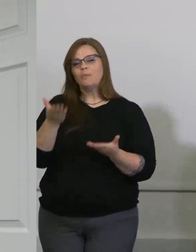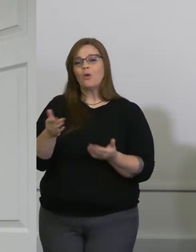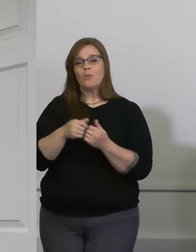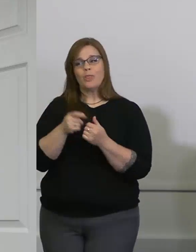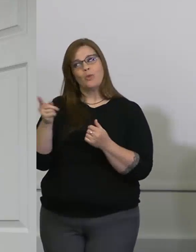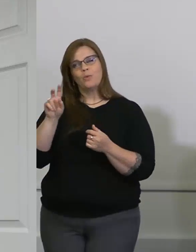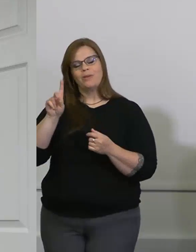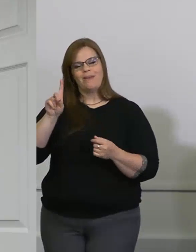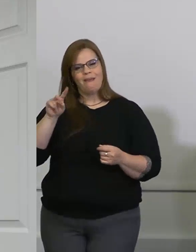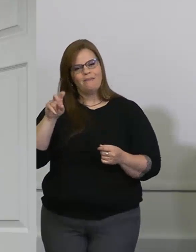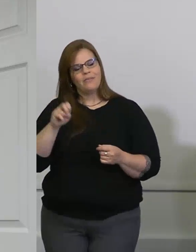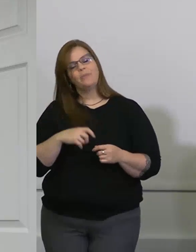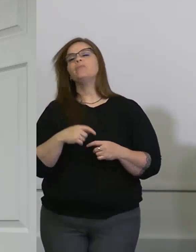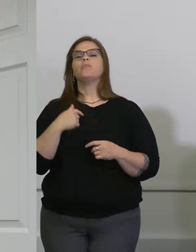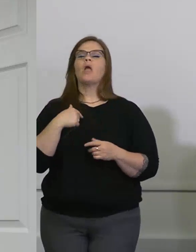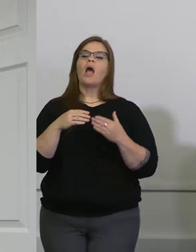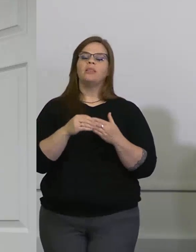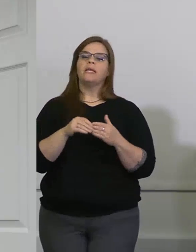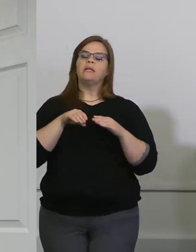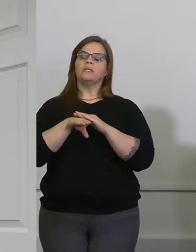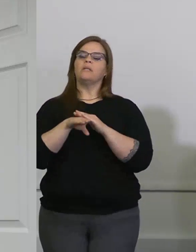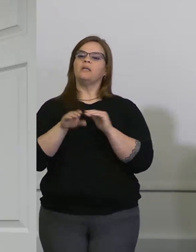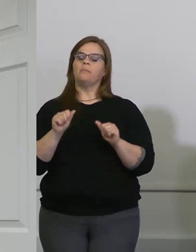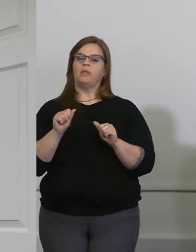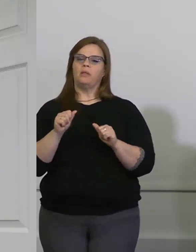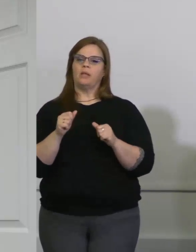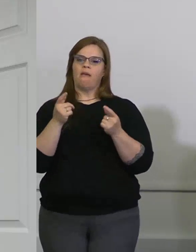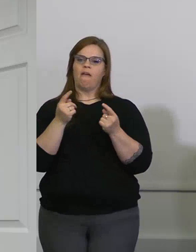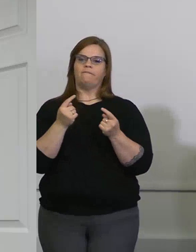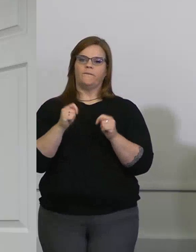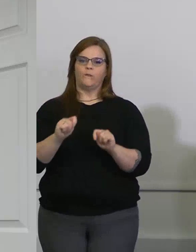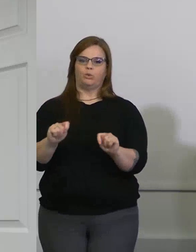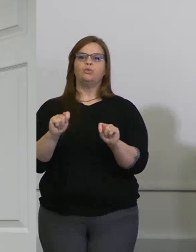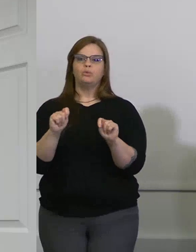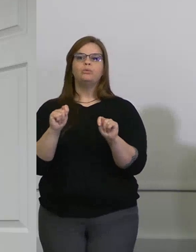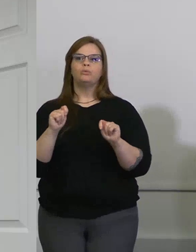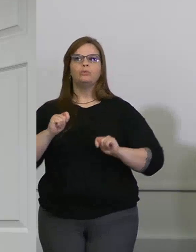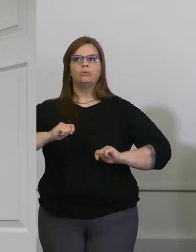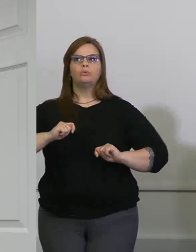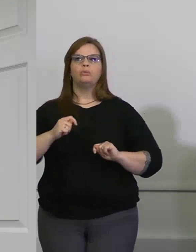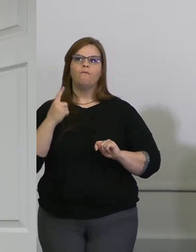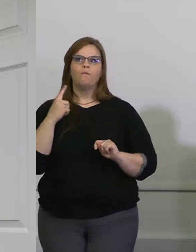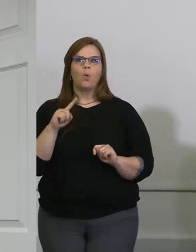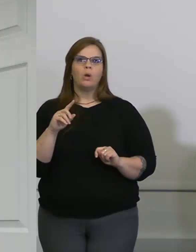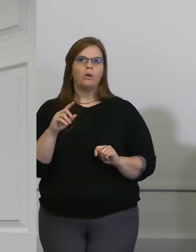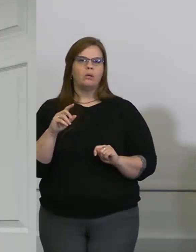So I lead the accessibility effort for most of the Microsoft